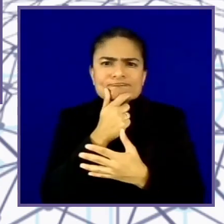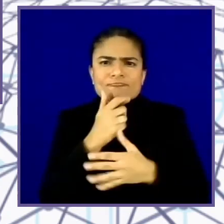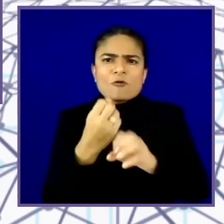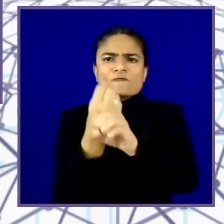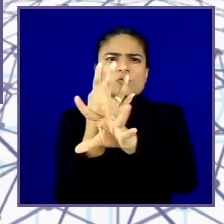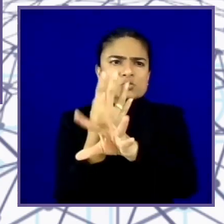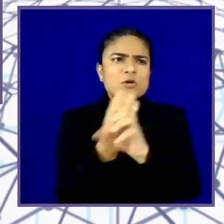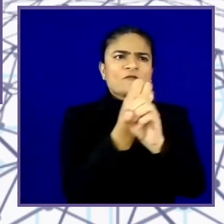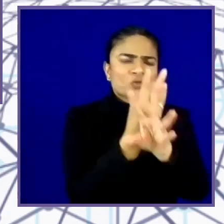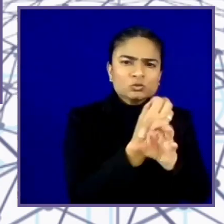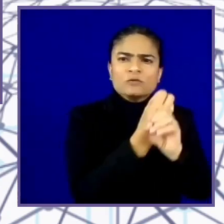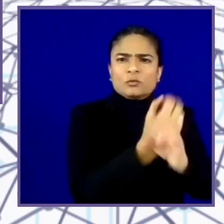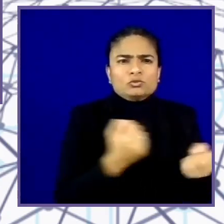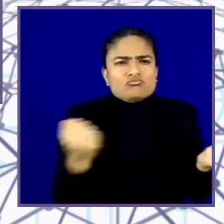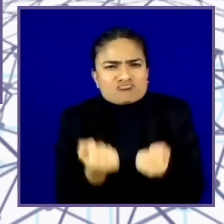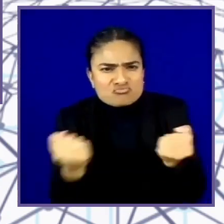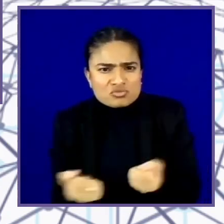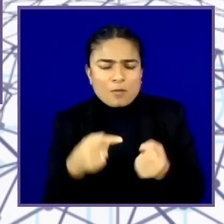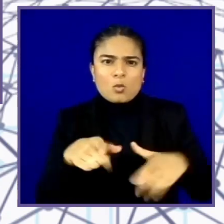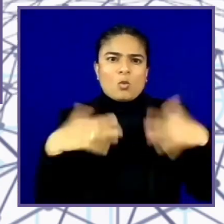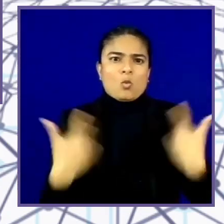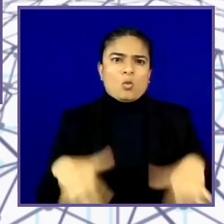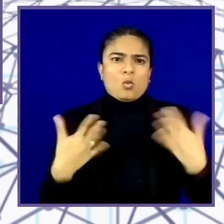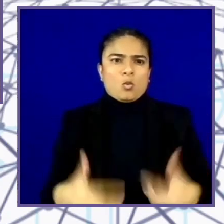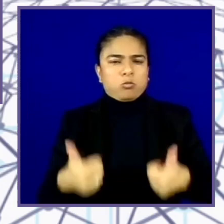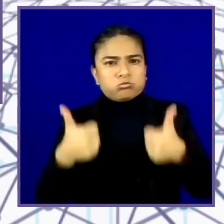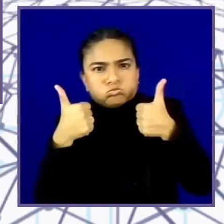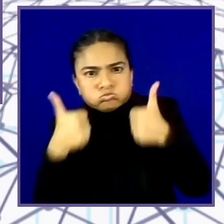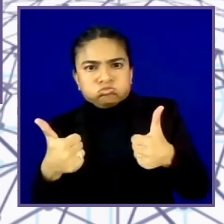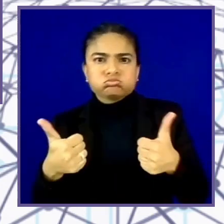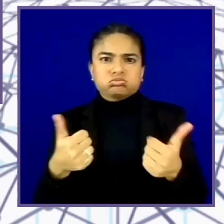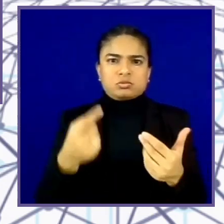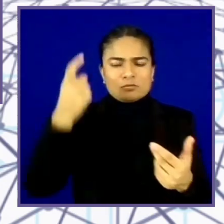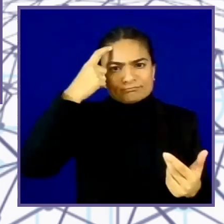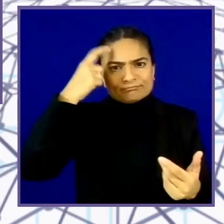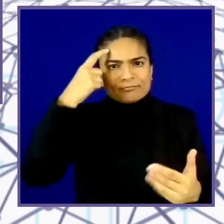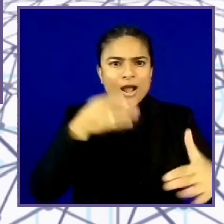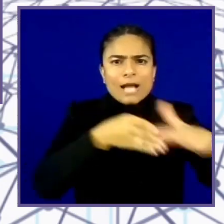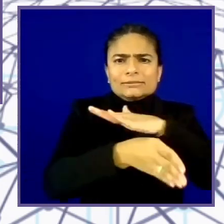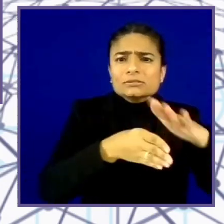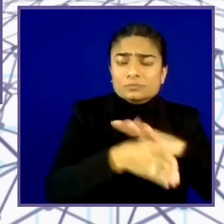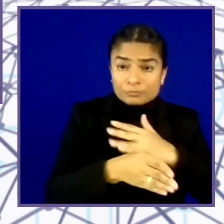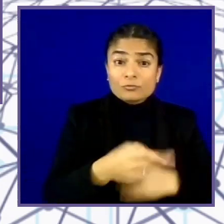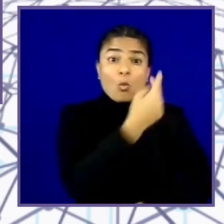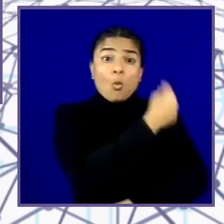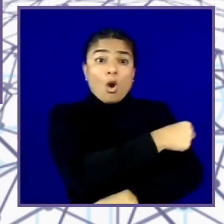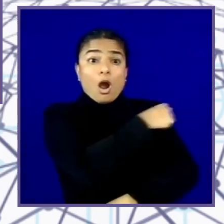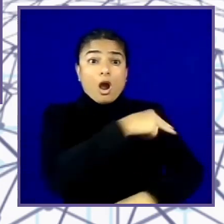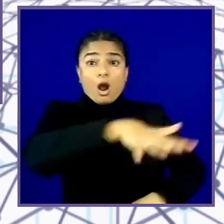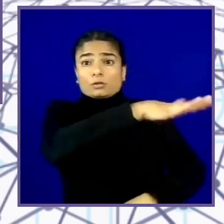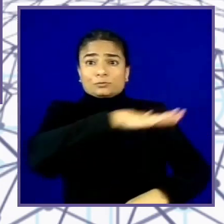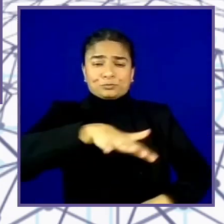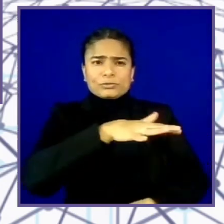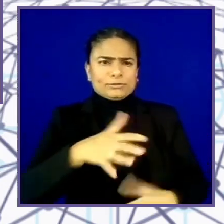and putting my years of experience working in disability advocacy to practise in the real world.